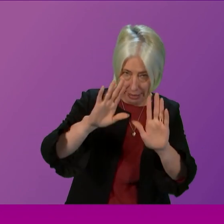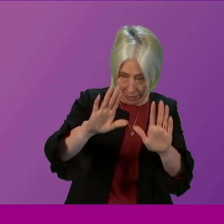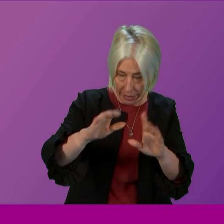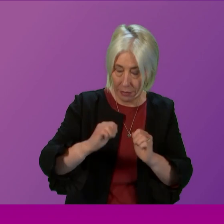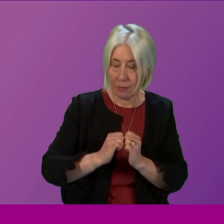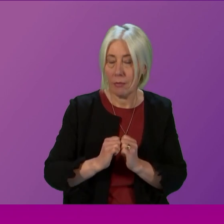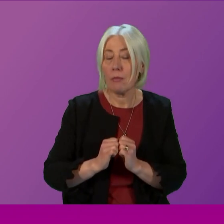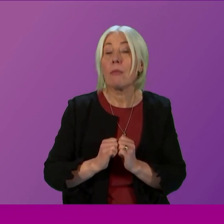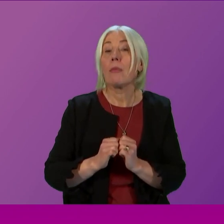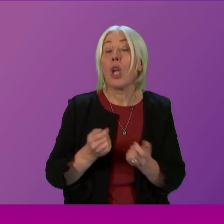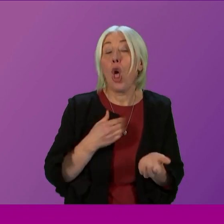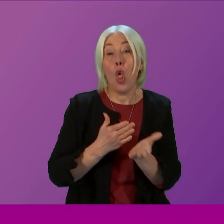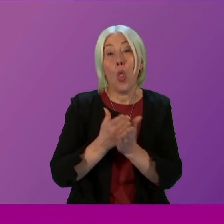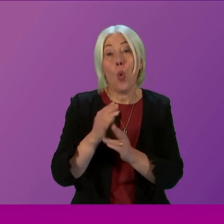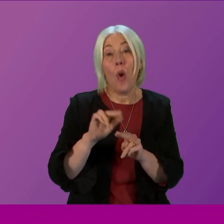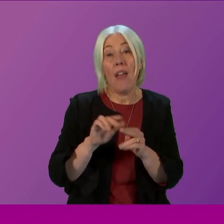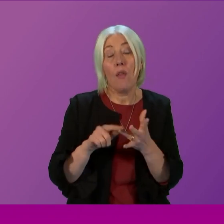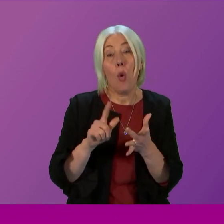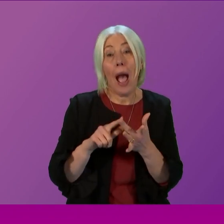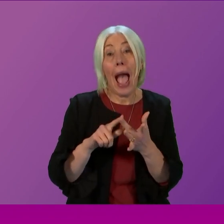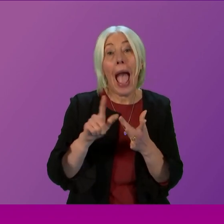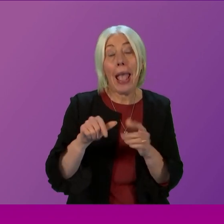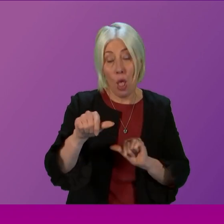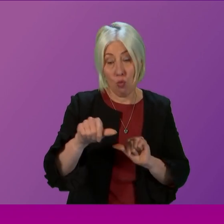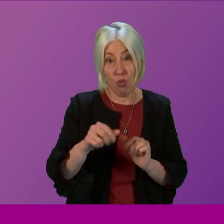I obtained, through the FOI request, Ivan McKee’s briefing notes, which had